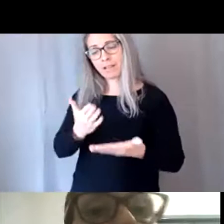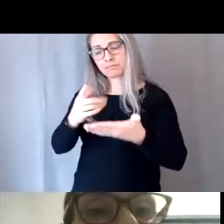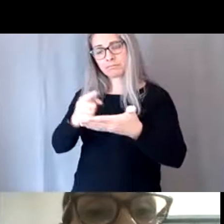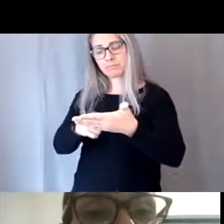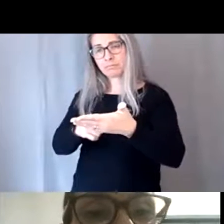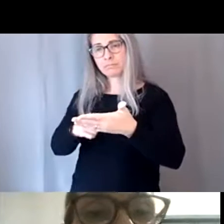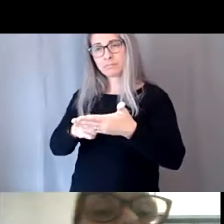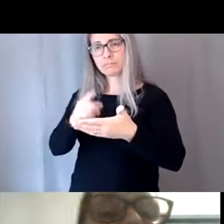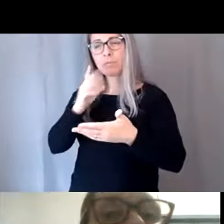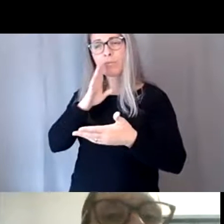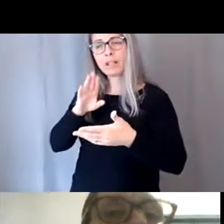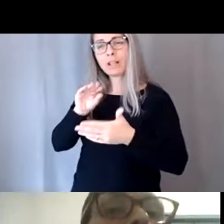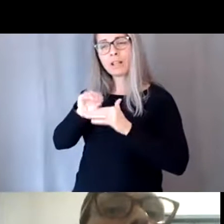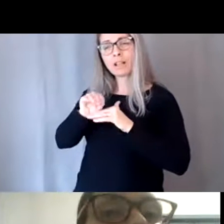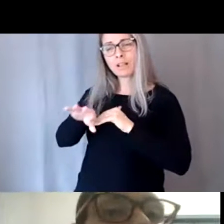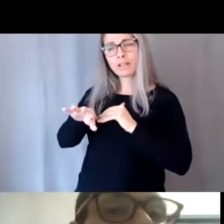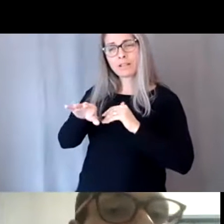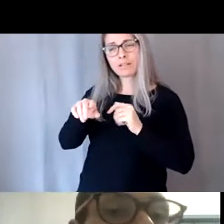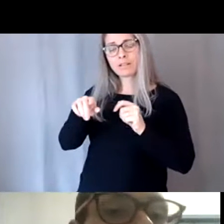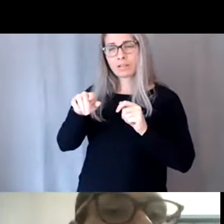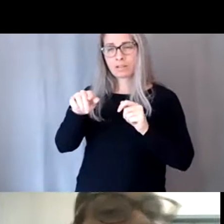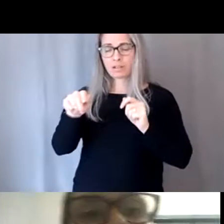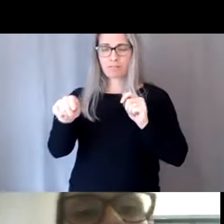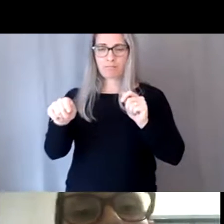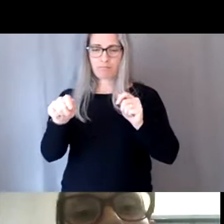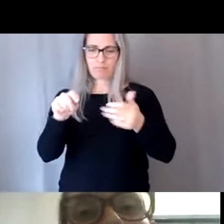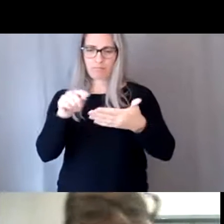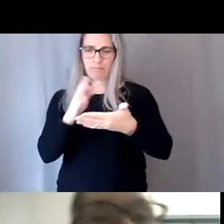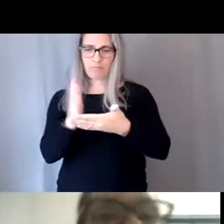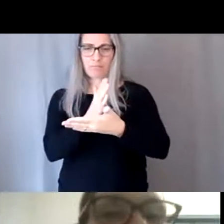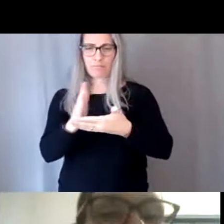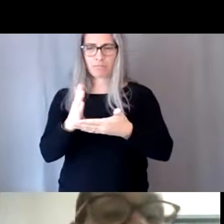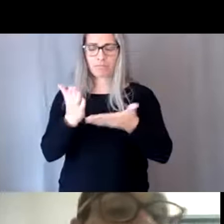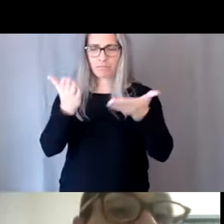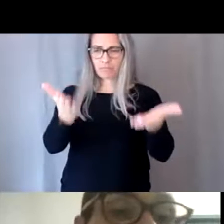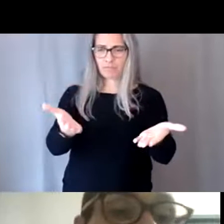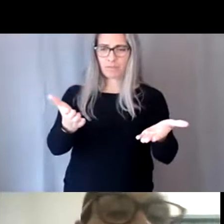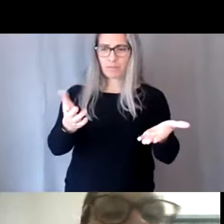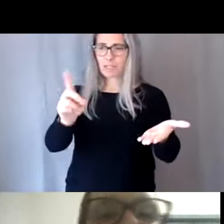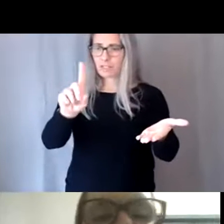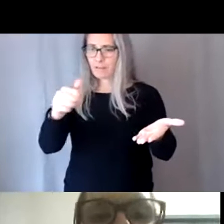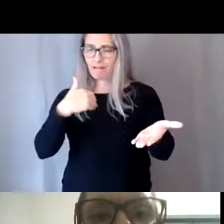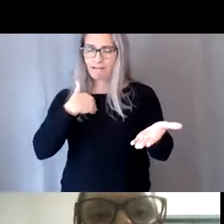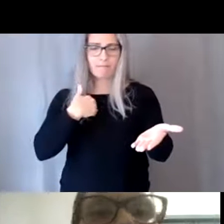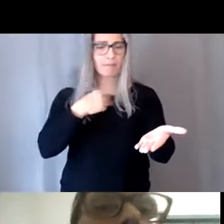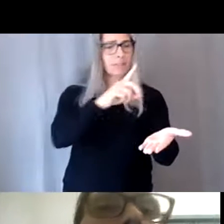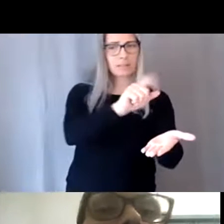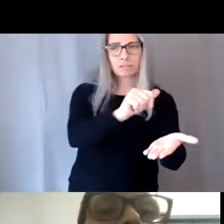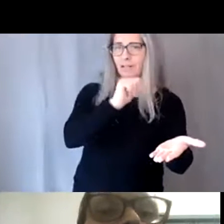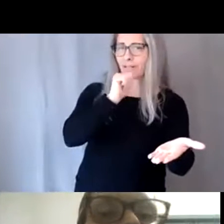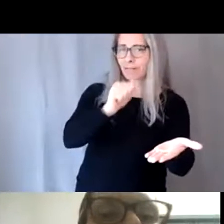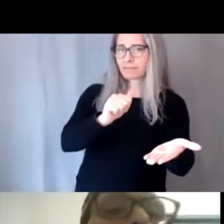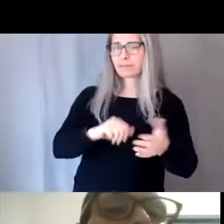who are disabled or not disabled in Brazil